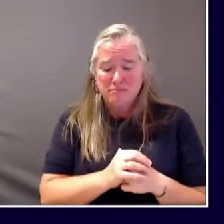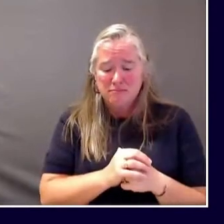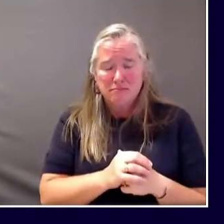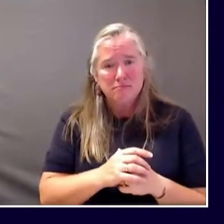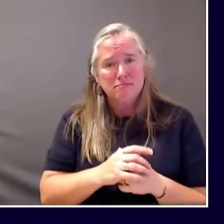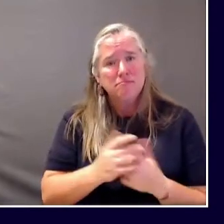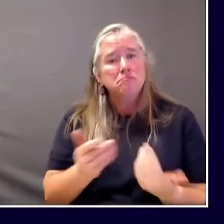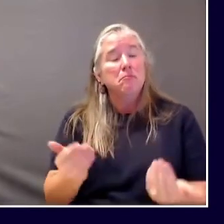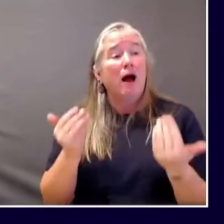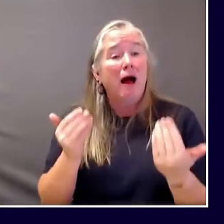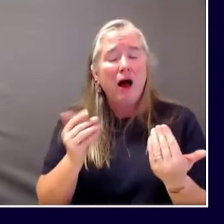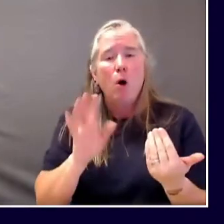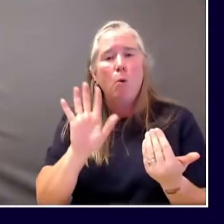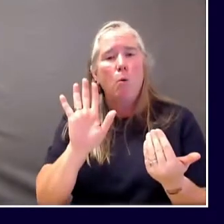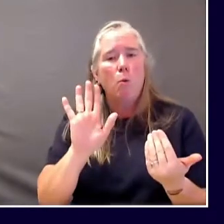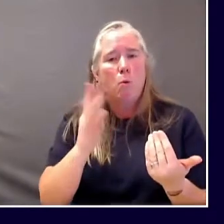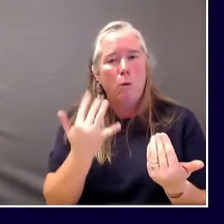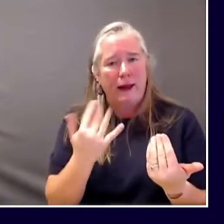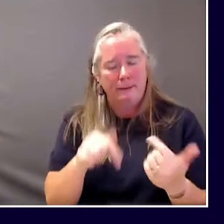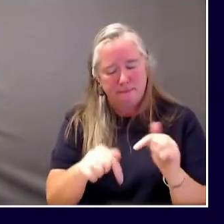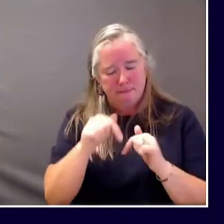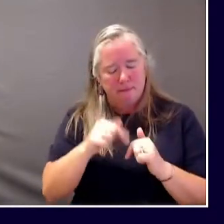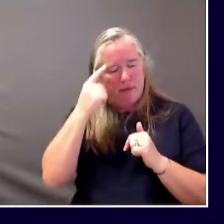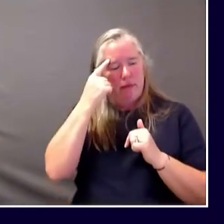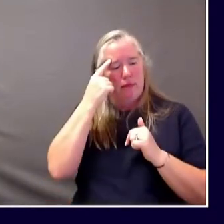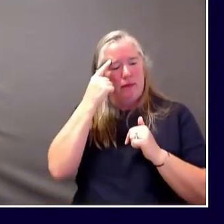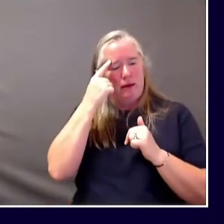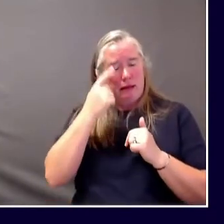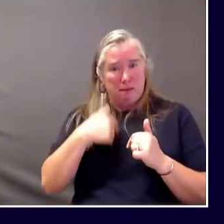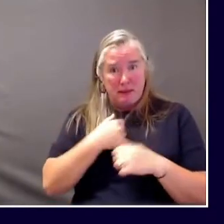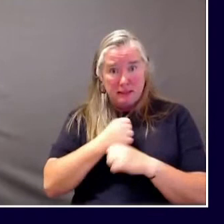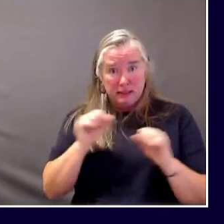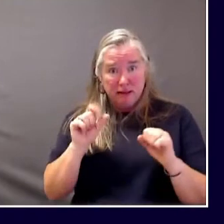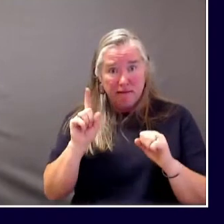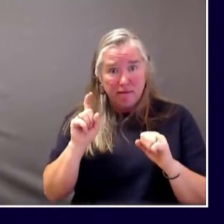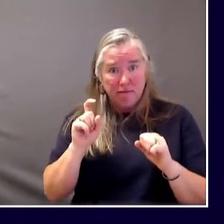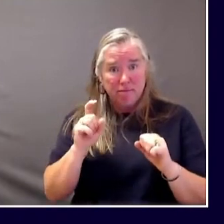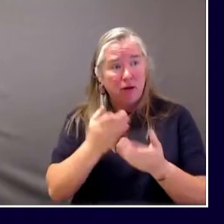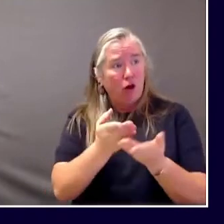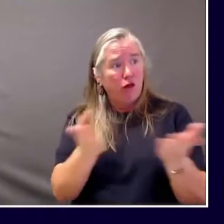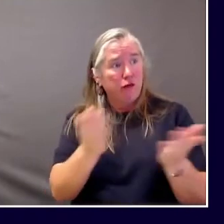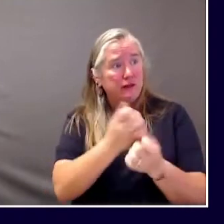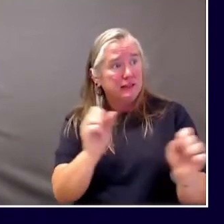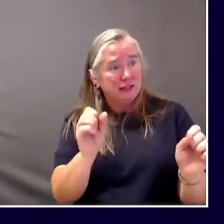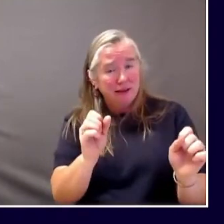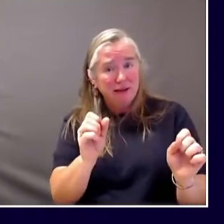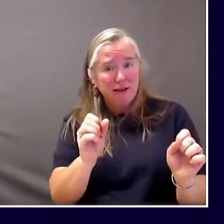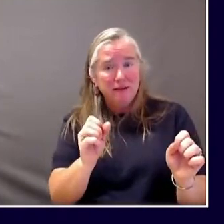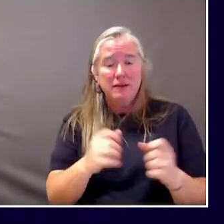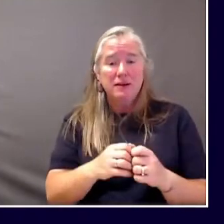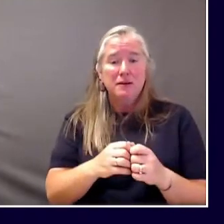thank you you decide not to put